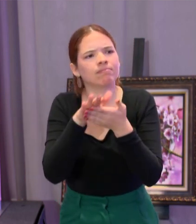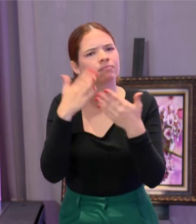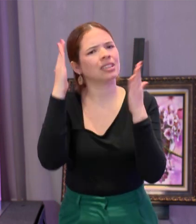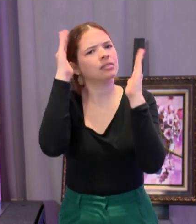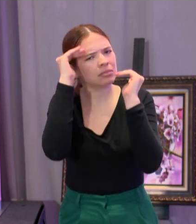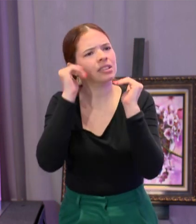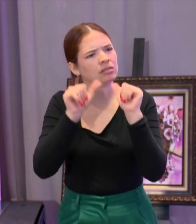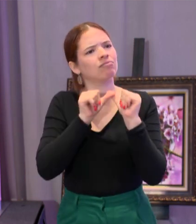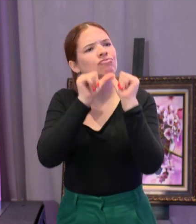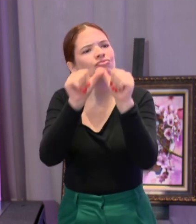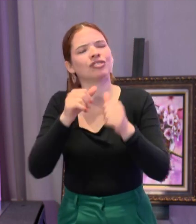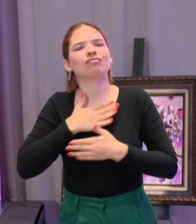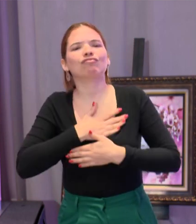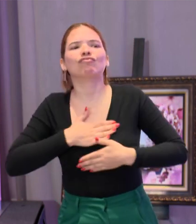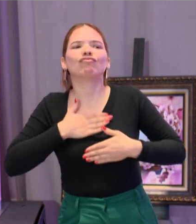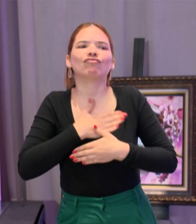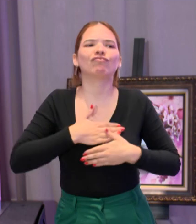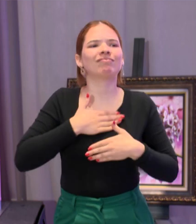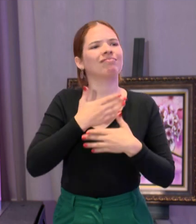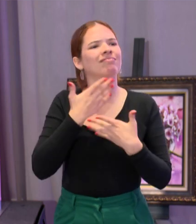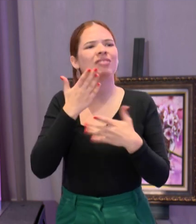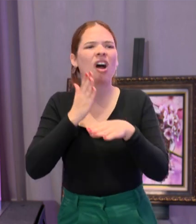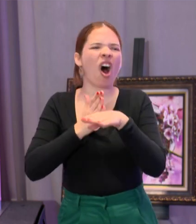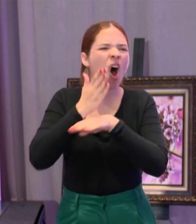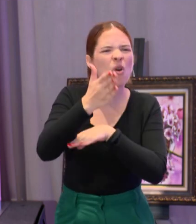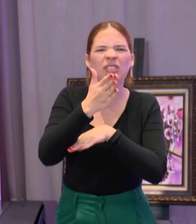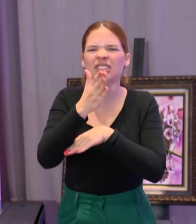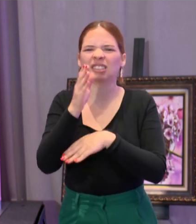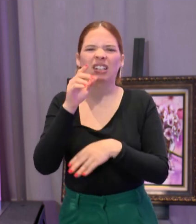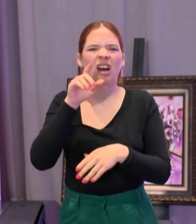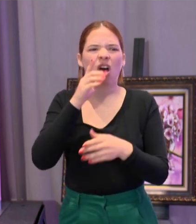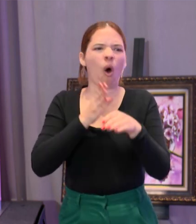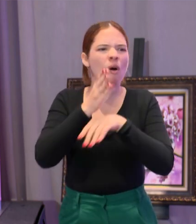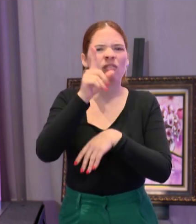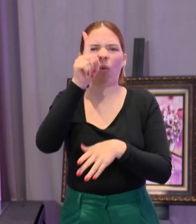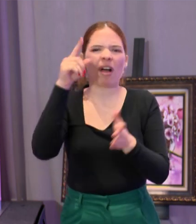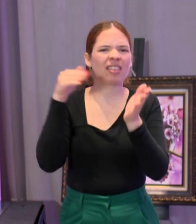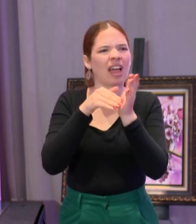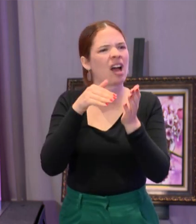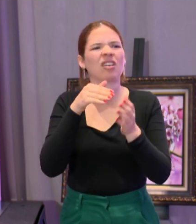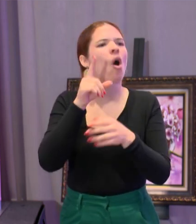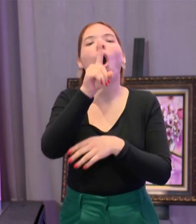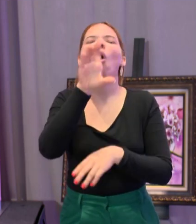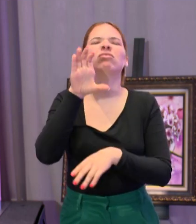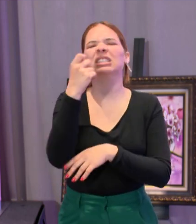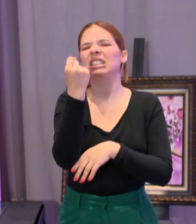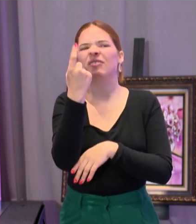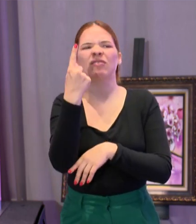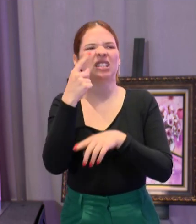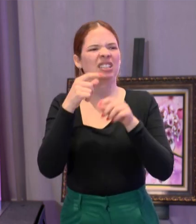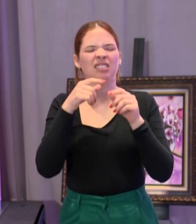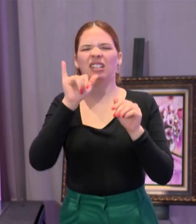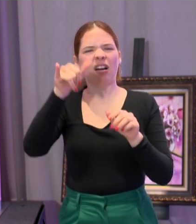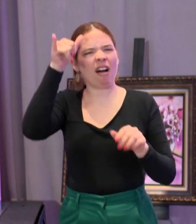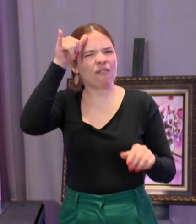111 YEARS AND BEYOND. AND SO WHILE WE WILL KNOW THAT WE WILL SEE MANY, MANY, MANY